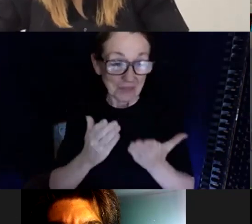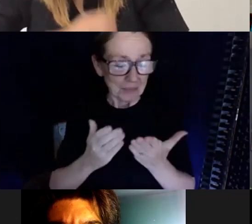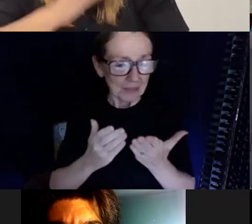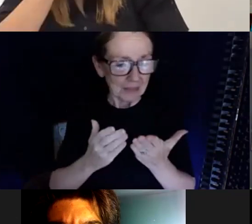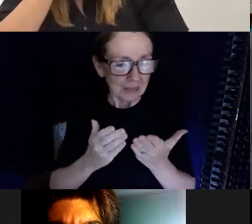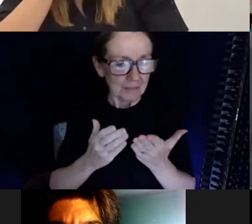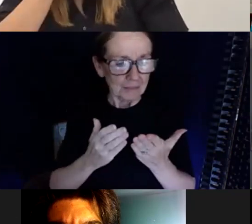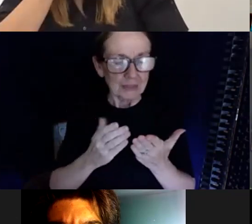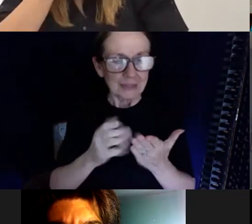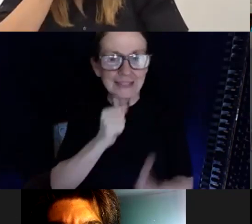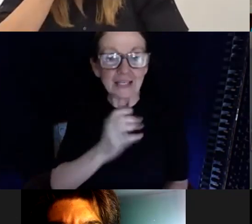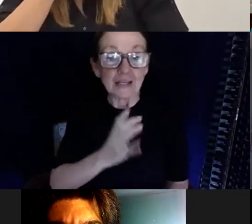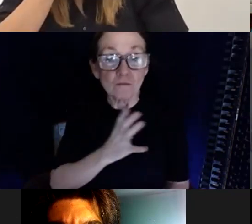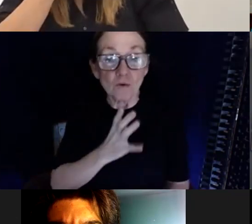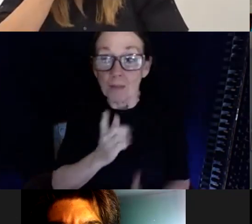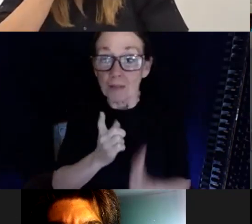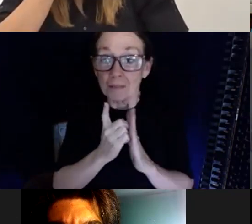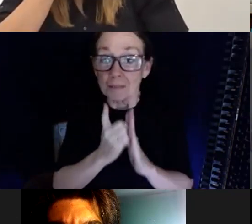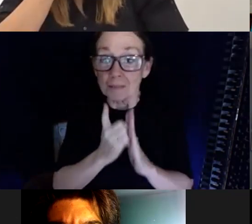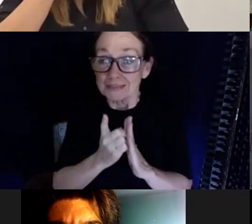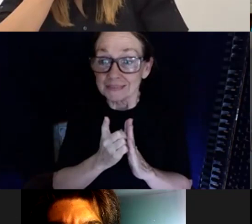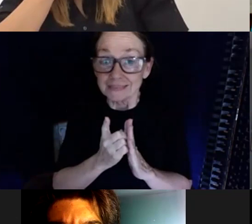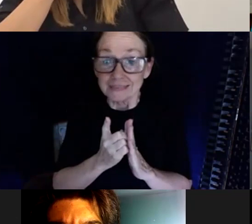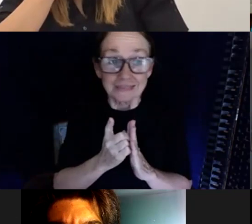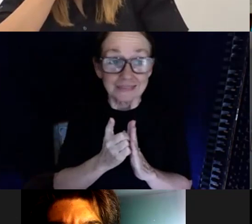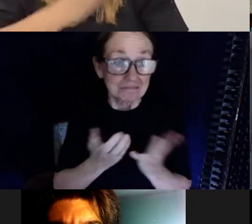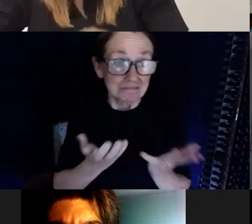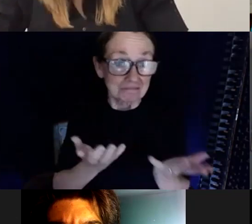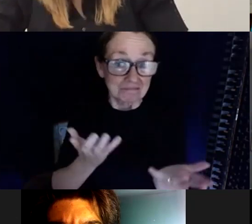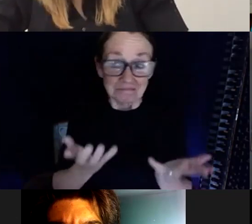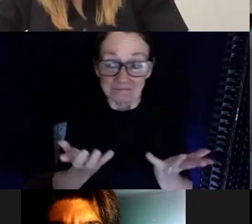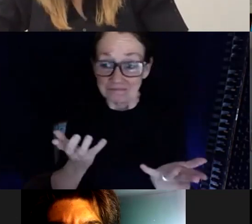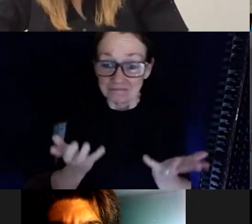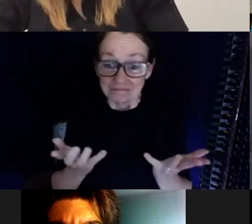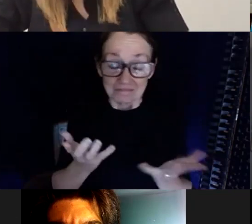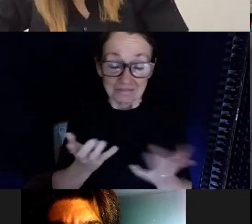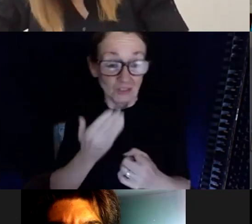AND THAT SEEMS TO ME LIKE THAT WOULD BE A HUGE TASK.